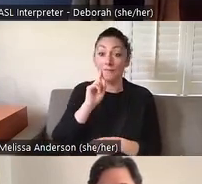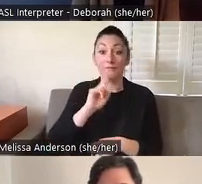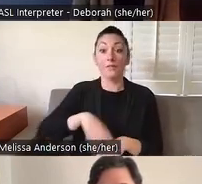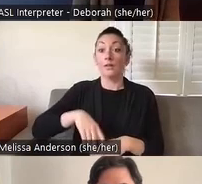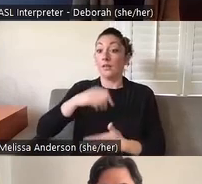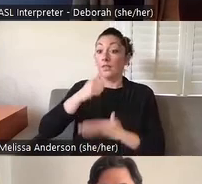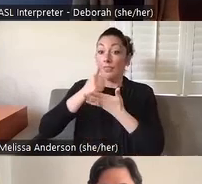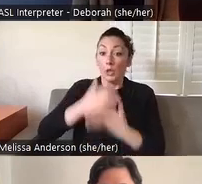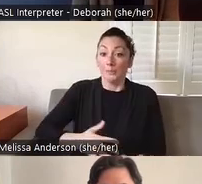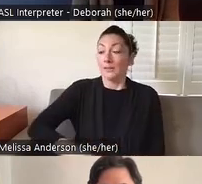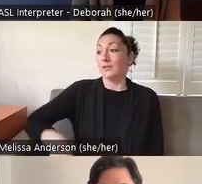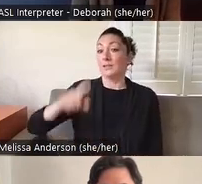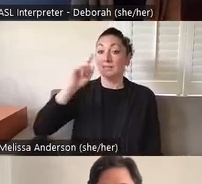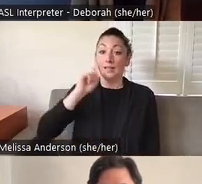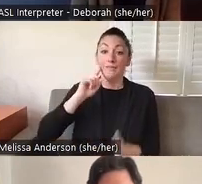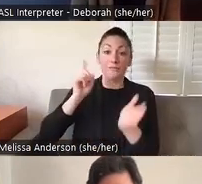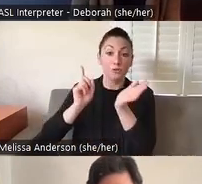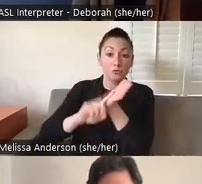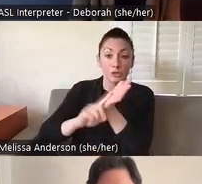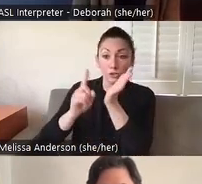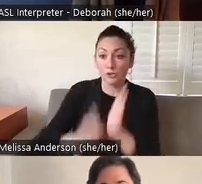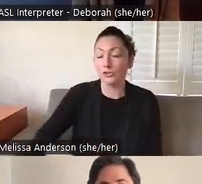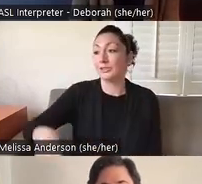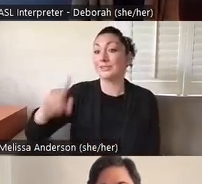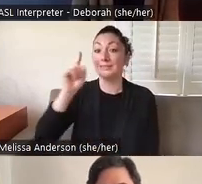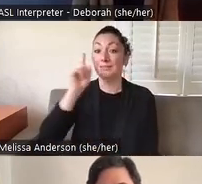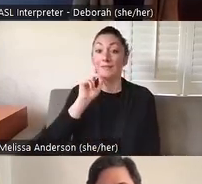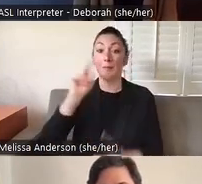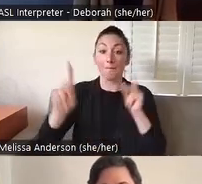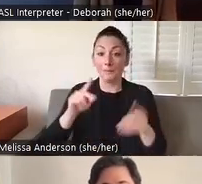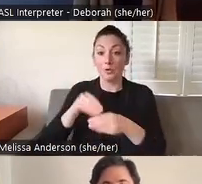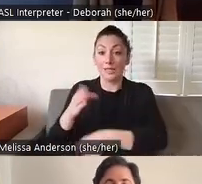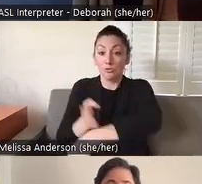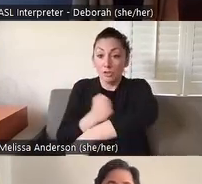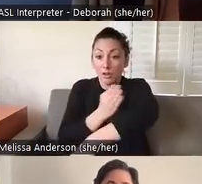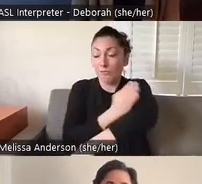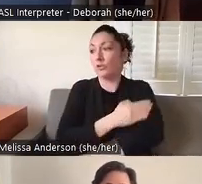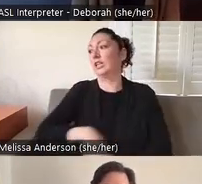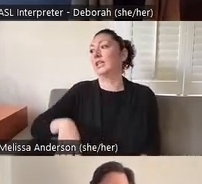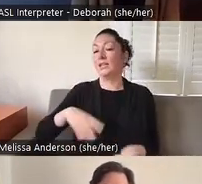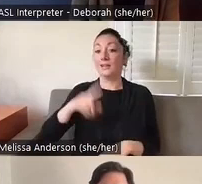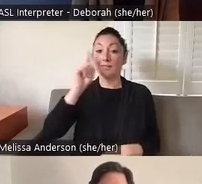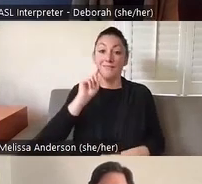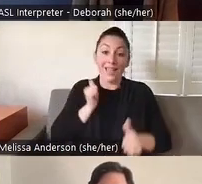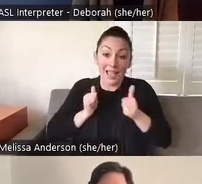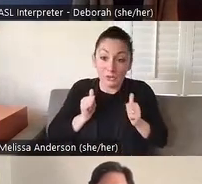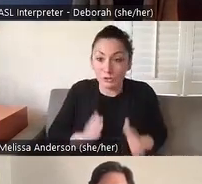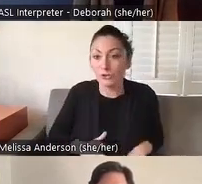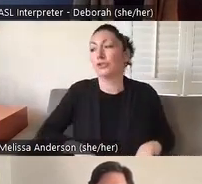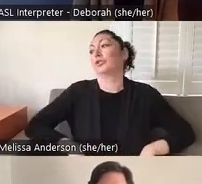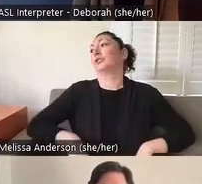And they are Deaf people, therapists, Deaf researchers, Deaf people who are in recovery,